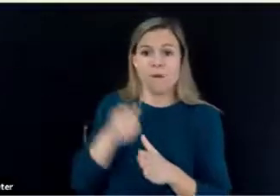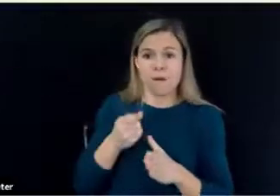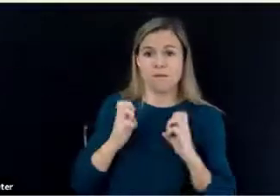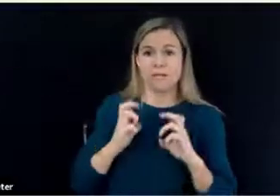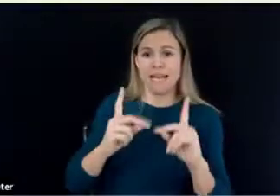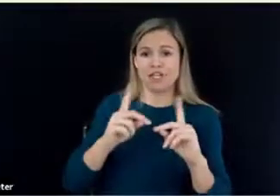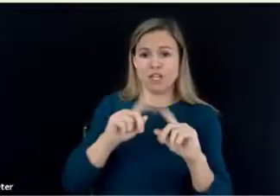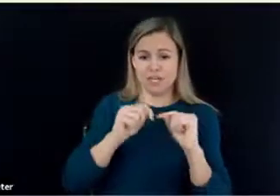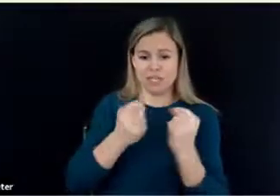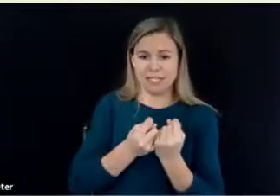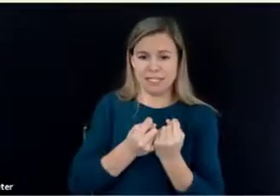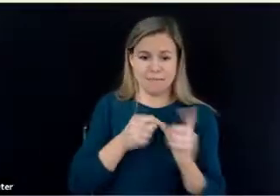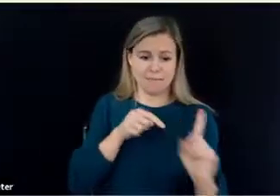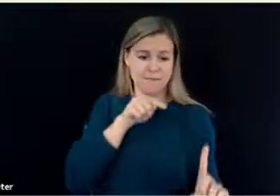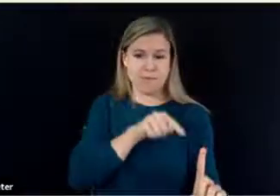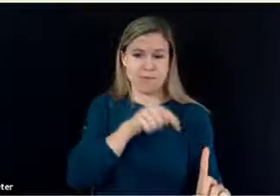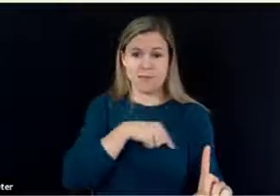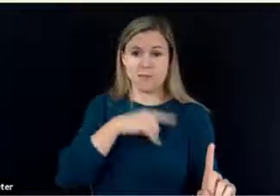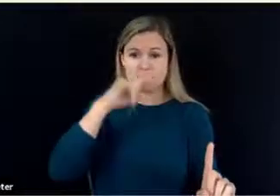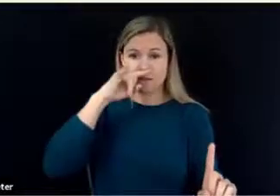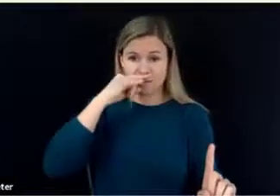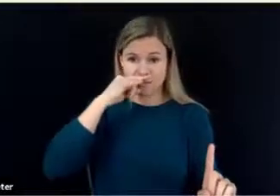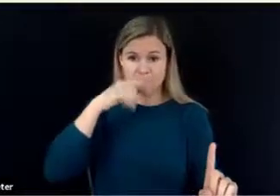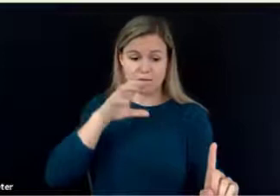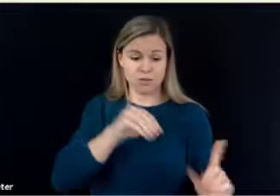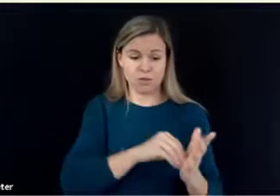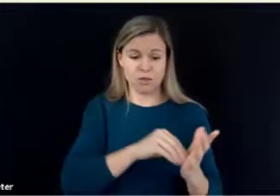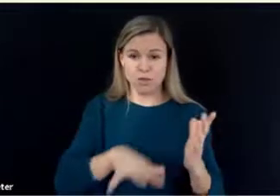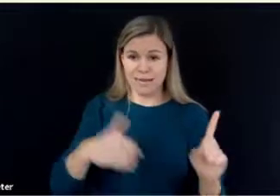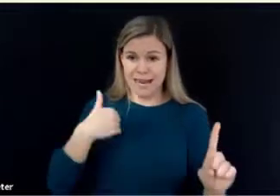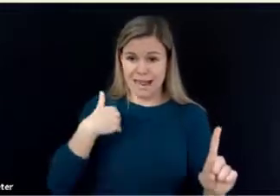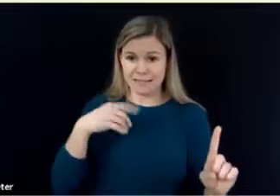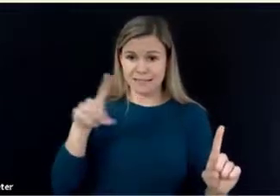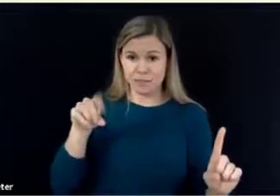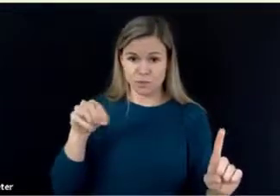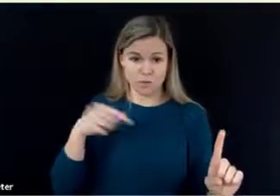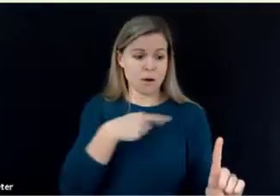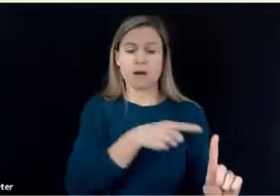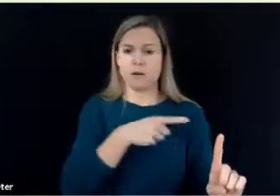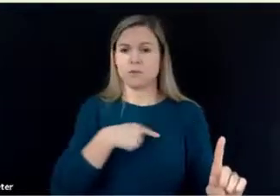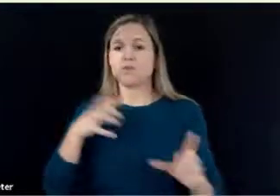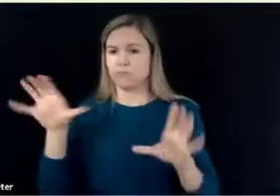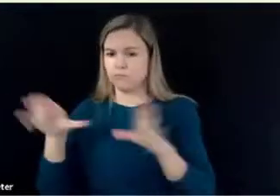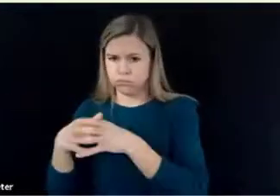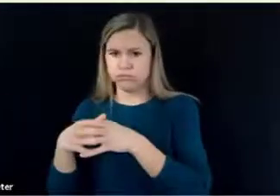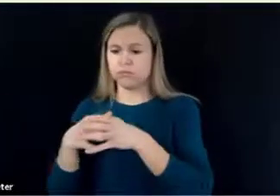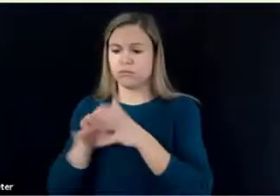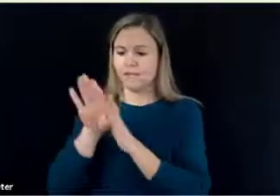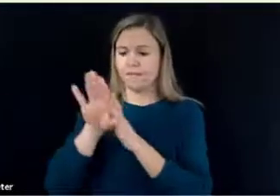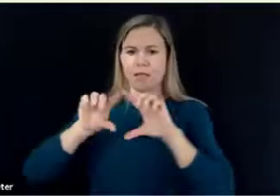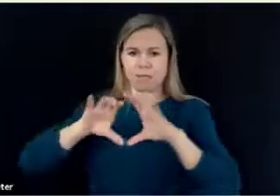that has a peroxisomal disorder. And so, we're really just so many different connections,